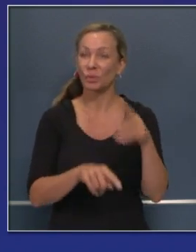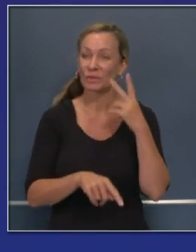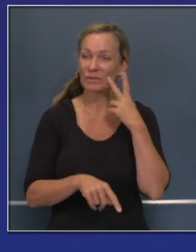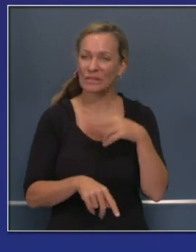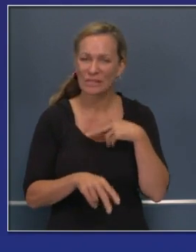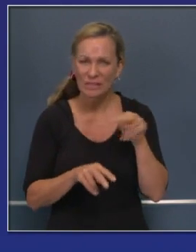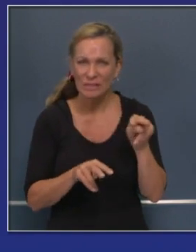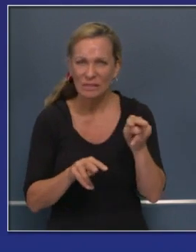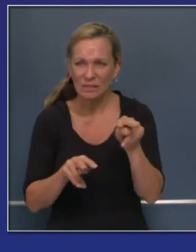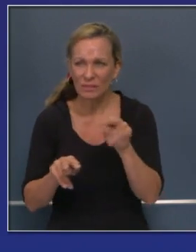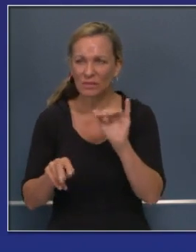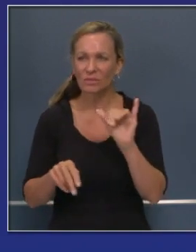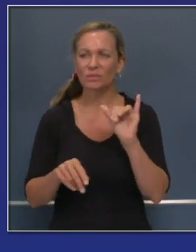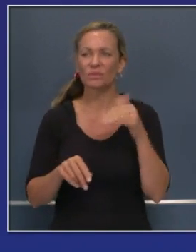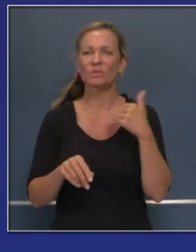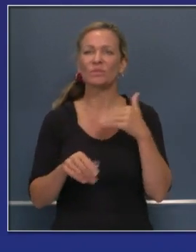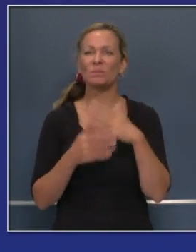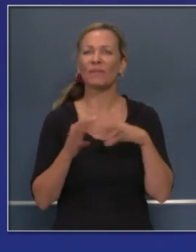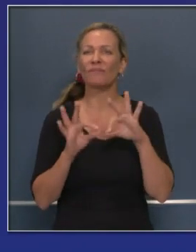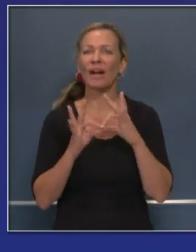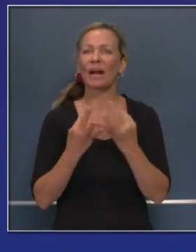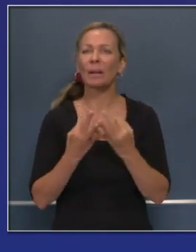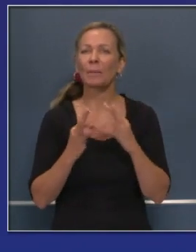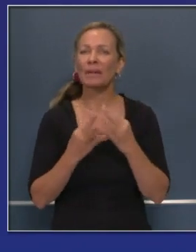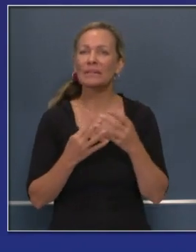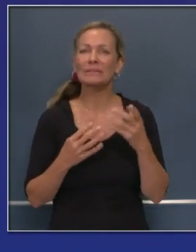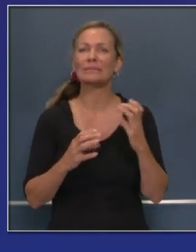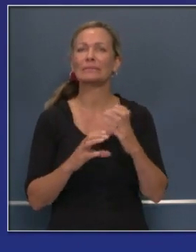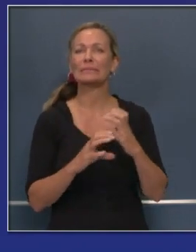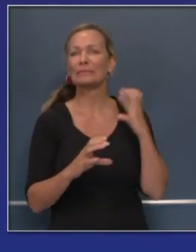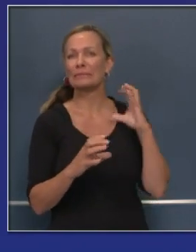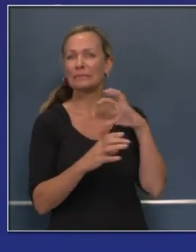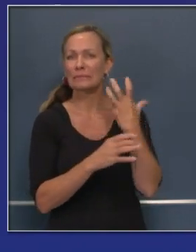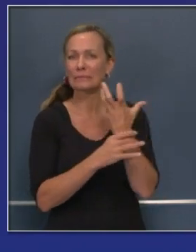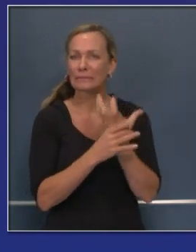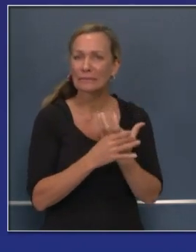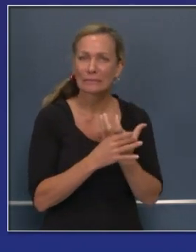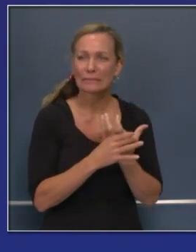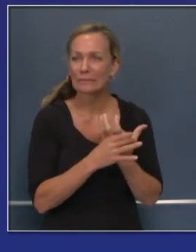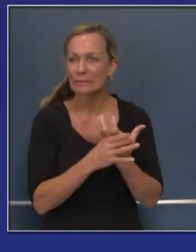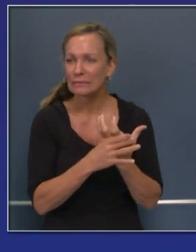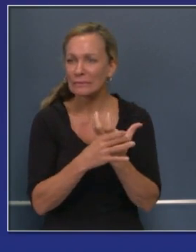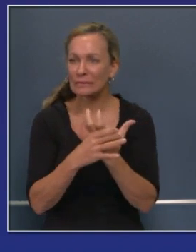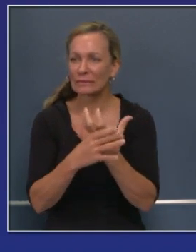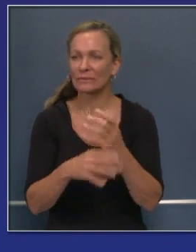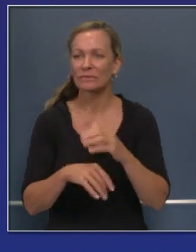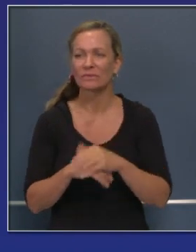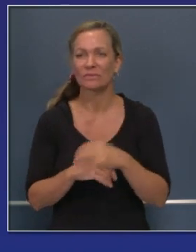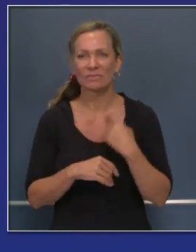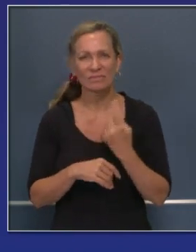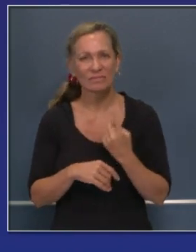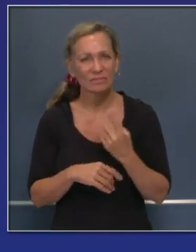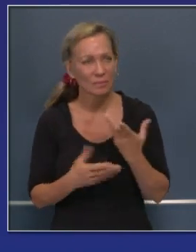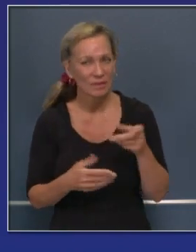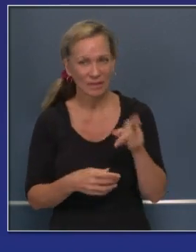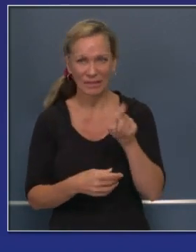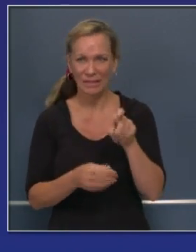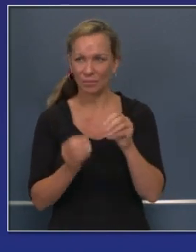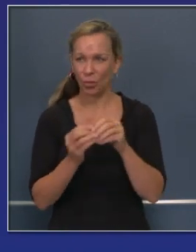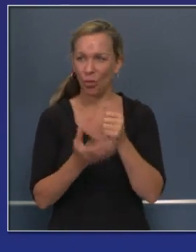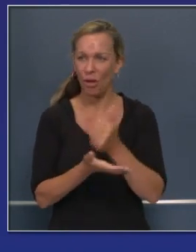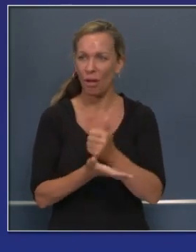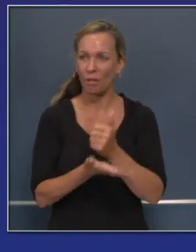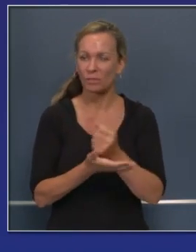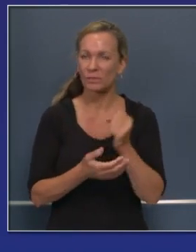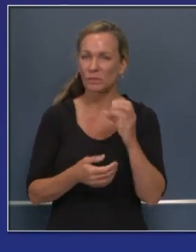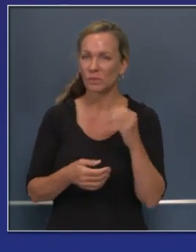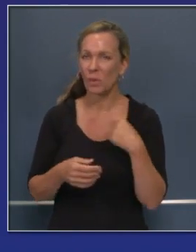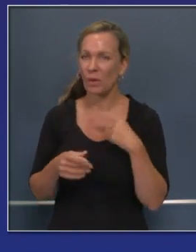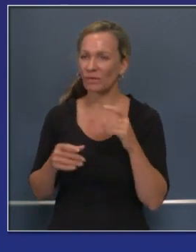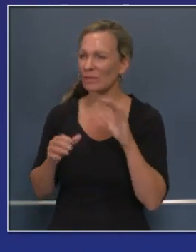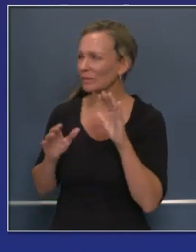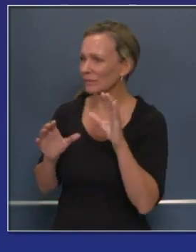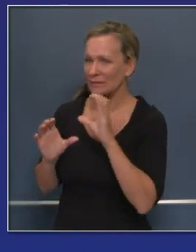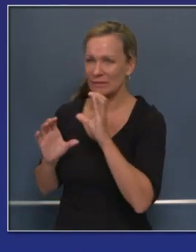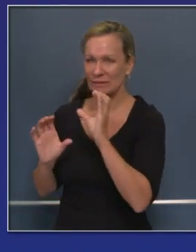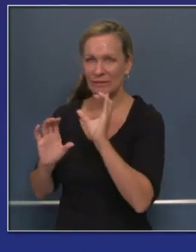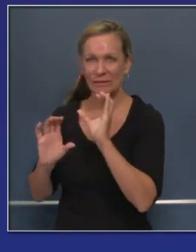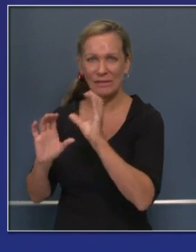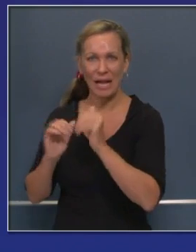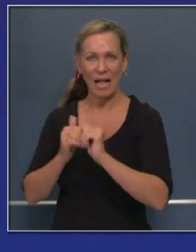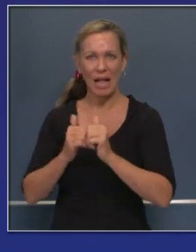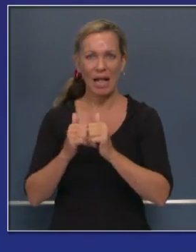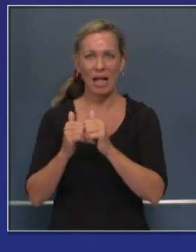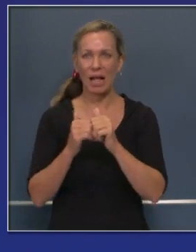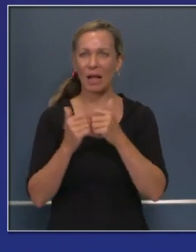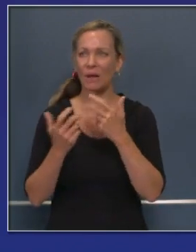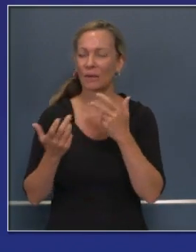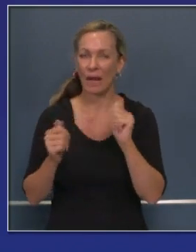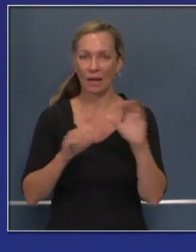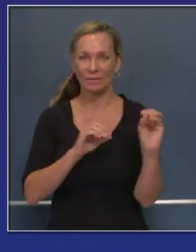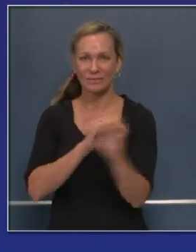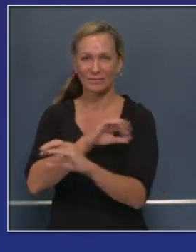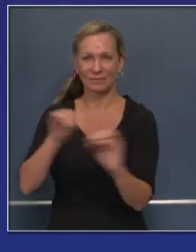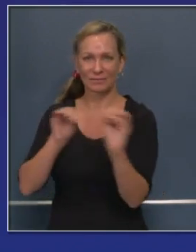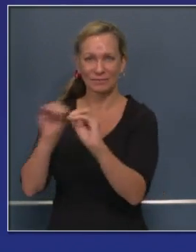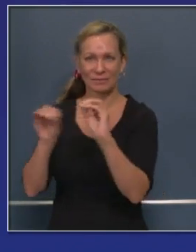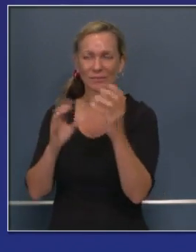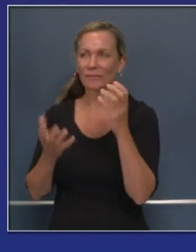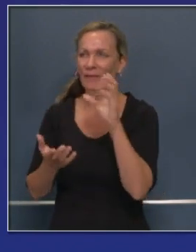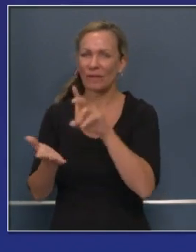I VISITED ONE OF THOSE IN THE SANTA CRUZ AREA WITH FAMILY AND FRIENDS.